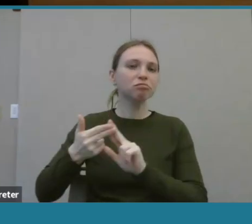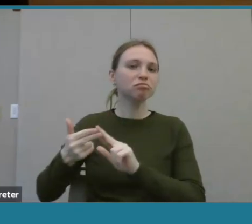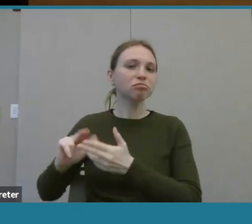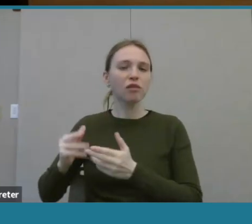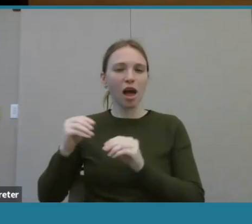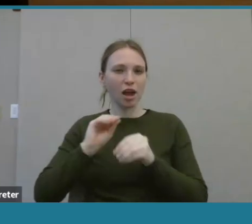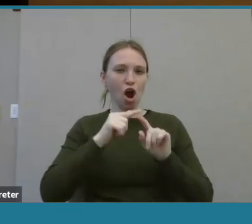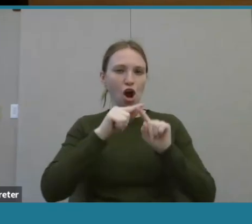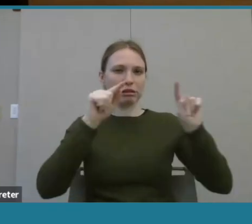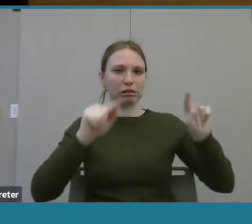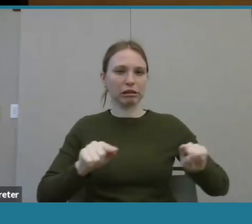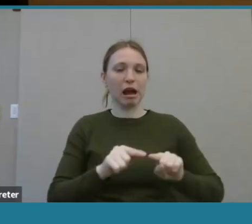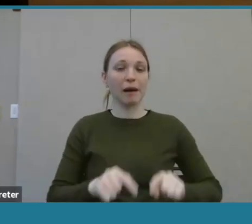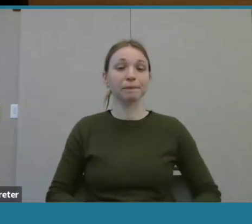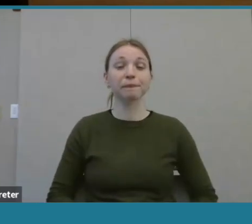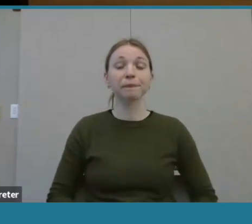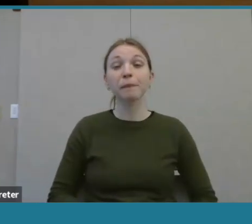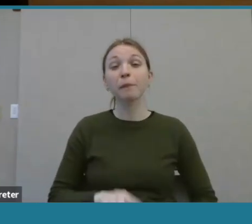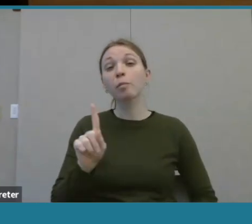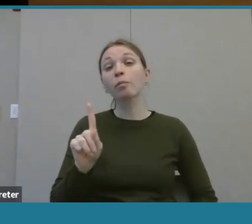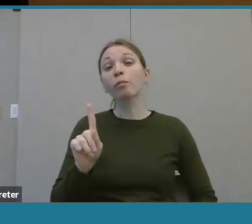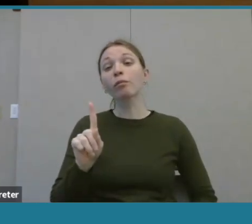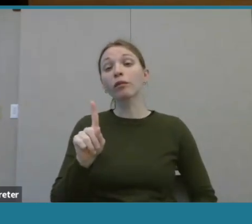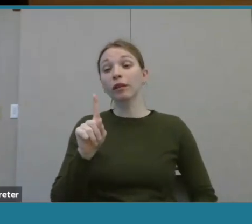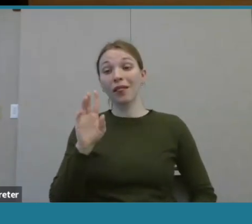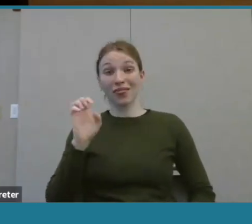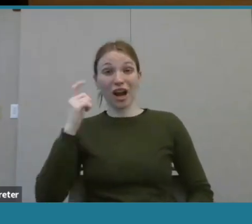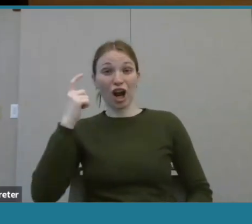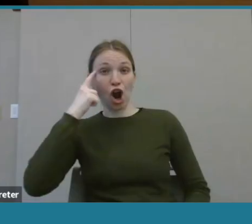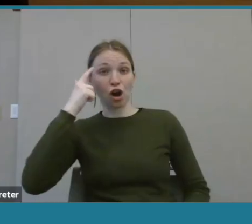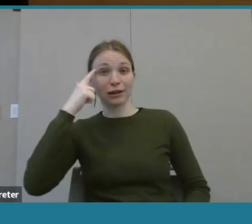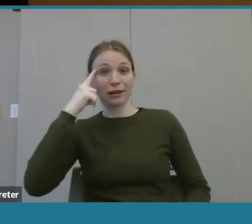Now, those cognition puzzles that we do with the gorillas and the food preference